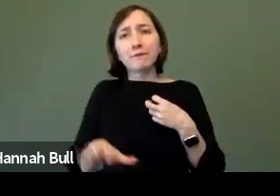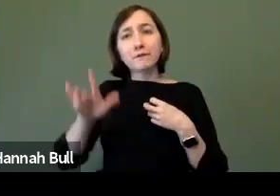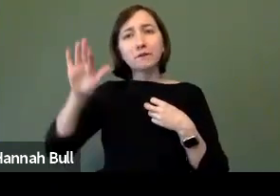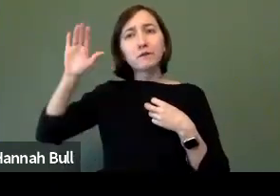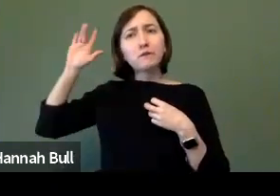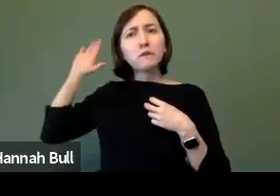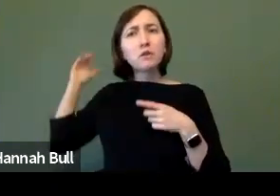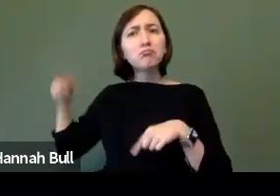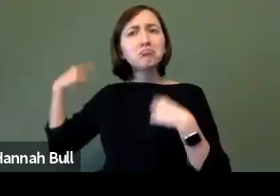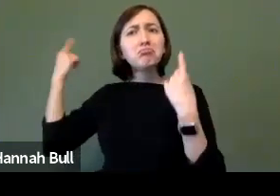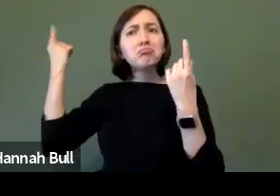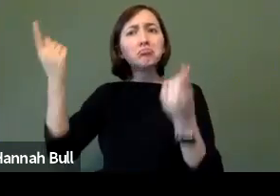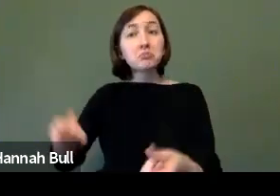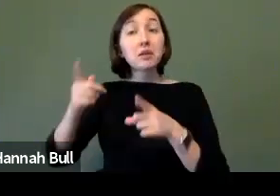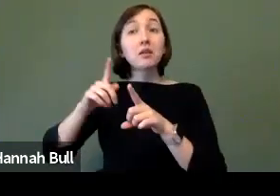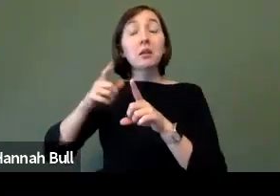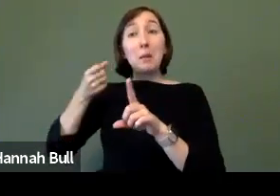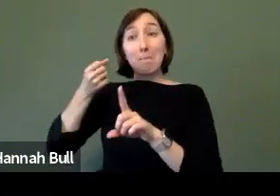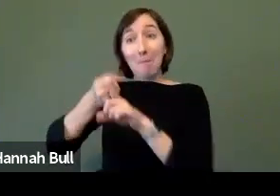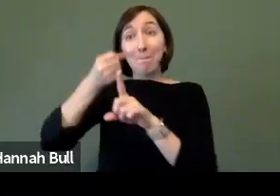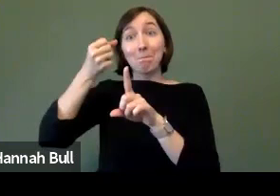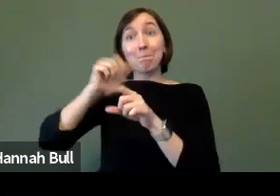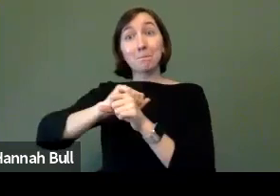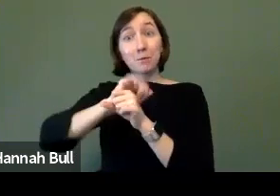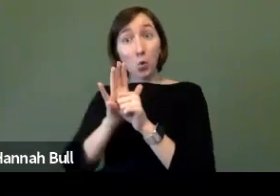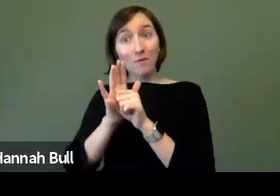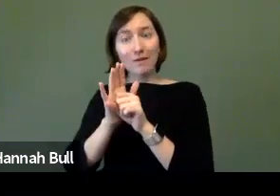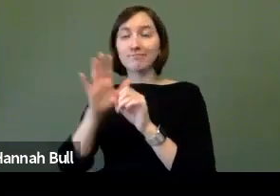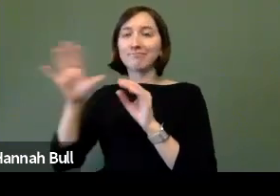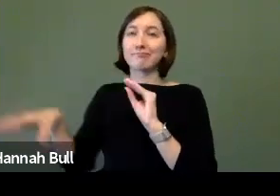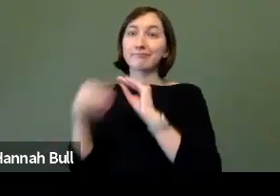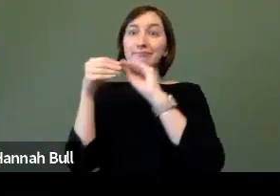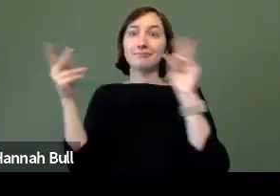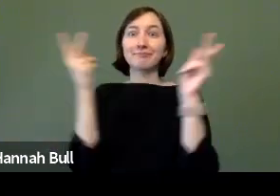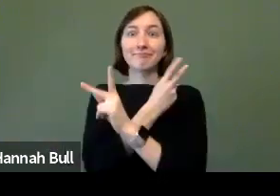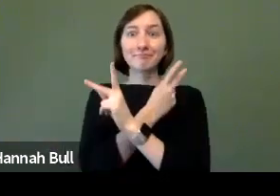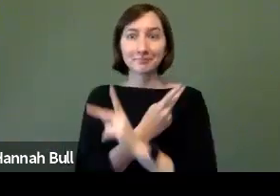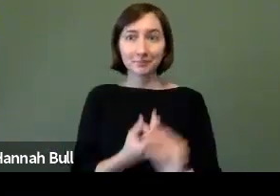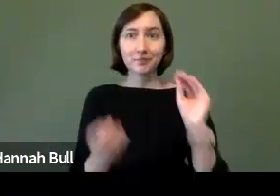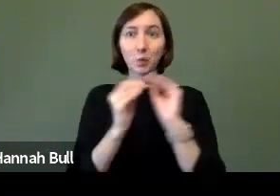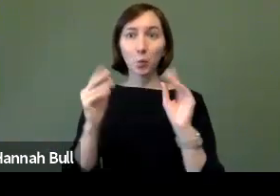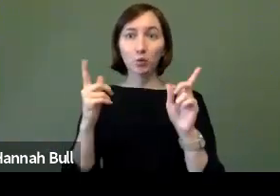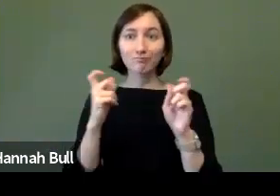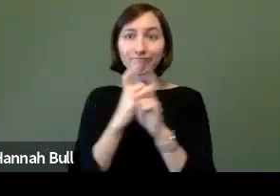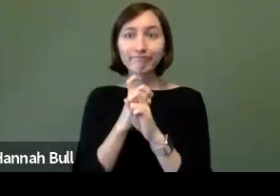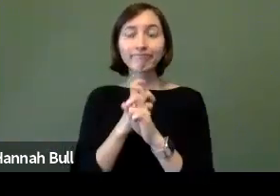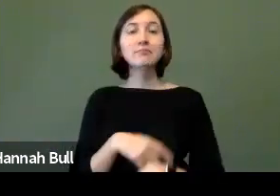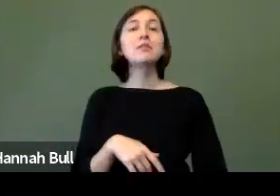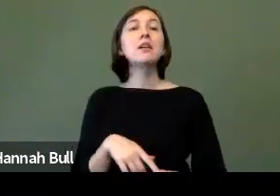Now we have a whole different layer of complications. A really good resource to explore is from the CDC.